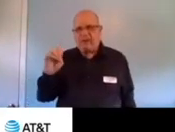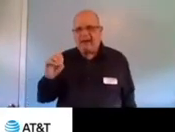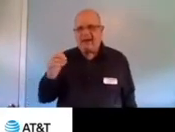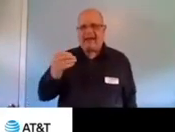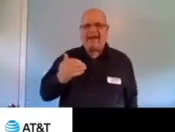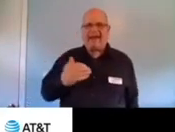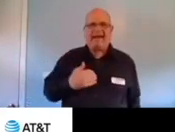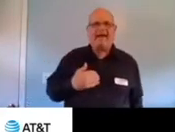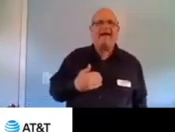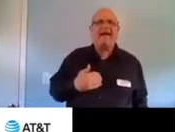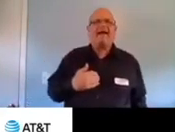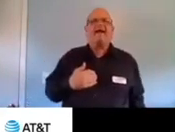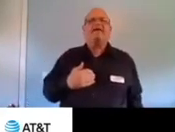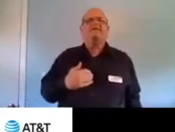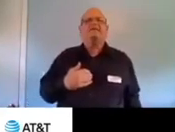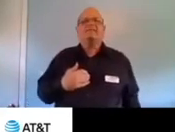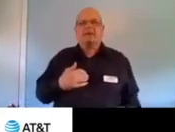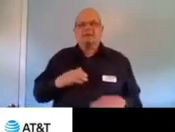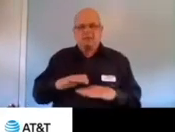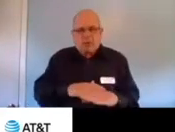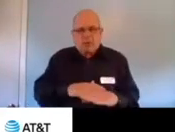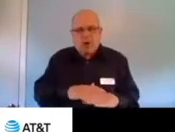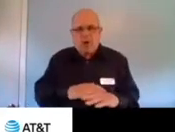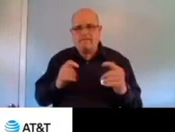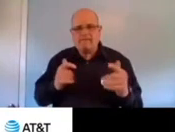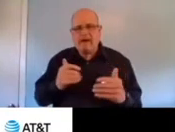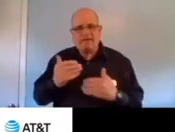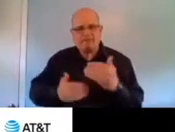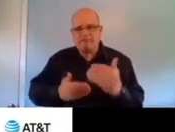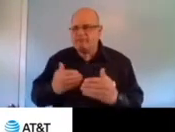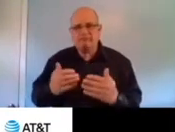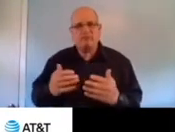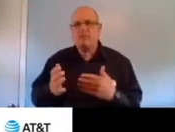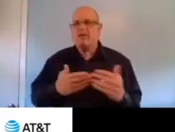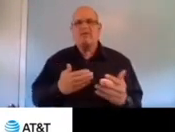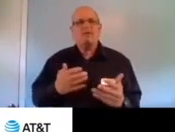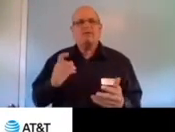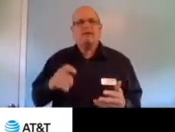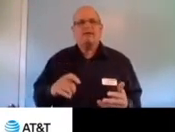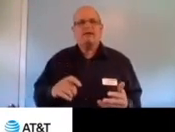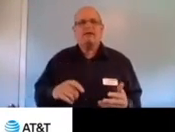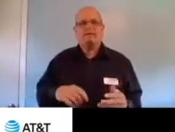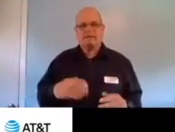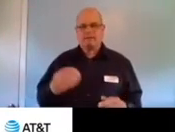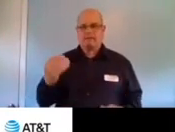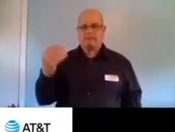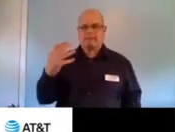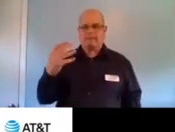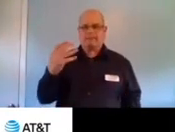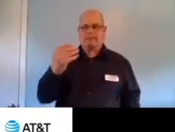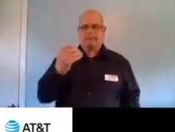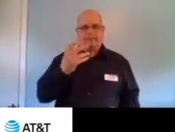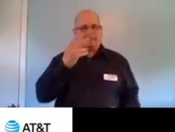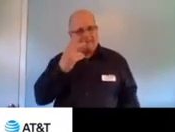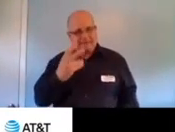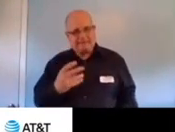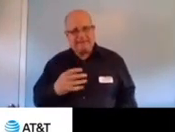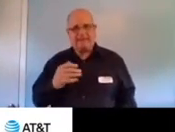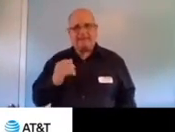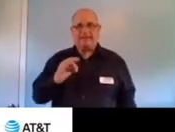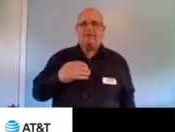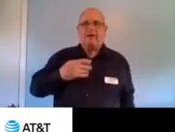can slow it down or speed it up, highlighting options, dyslexic fonts, magnifying text for